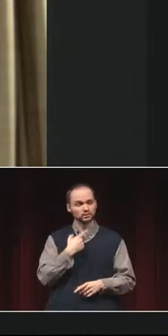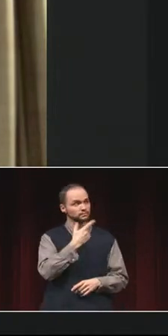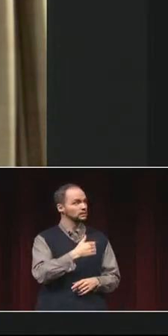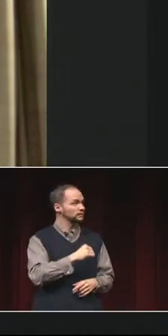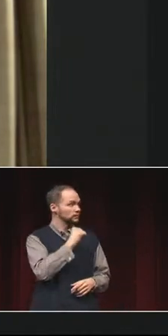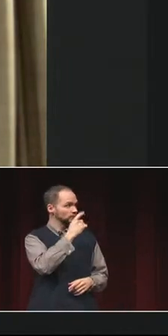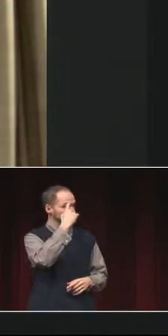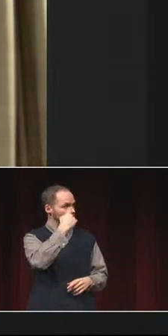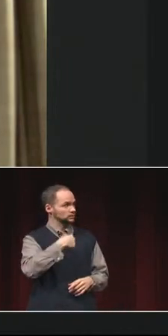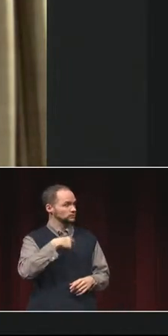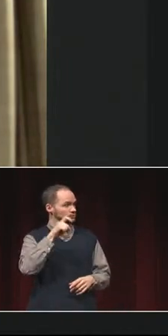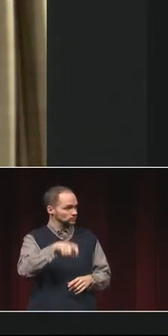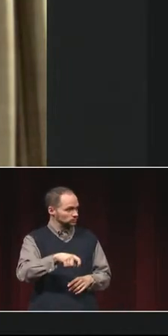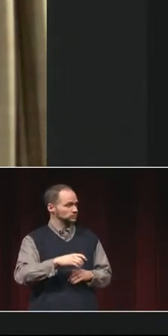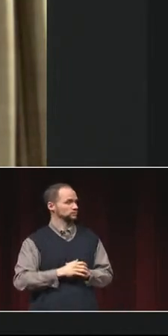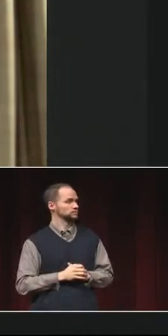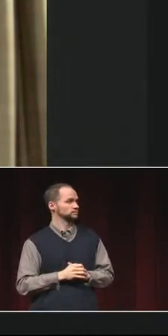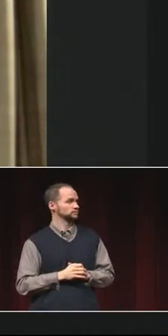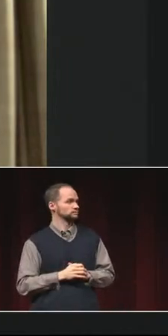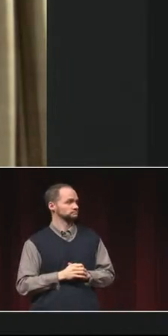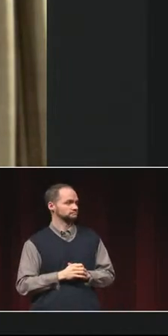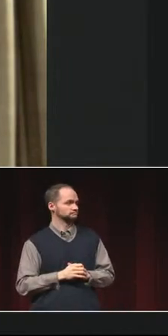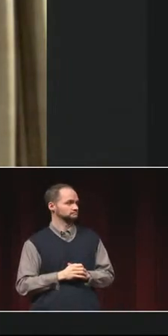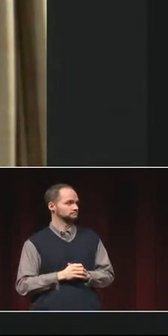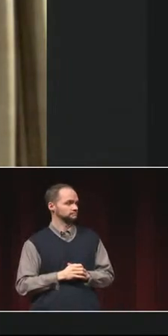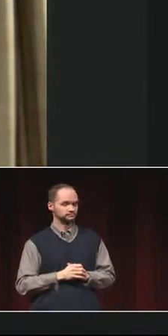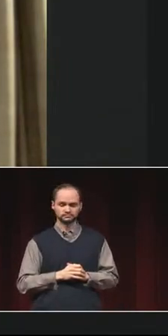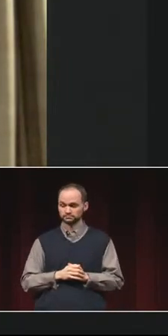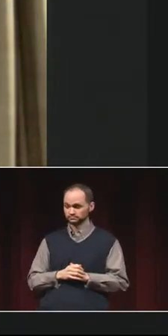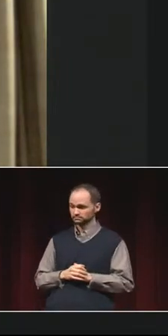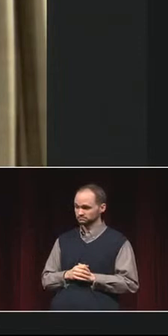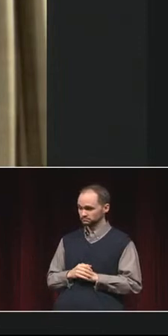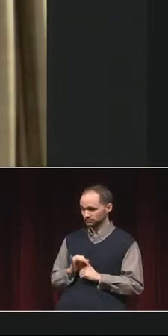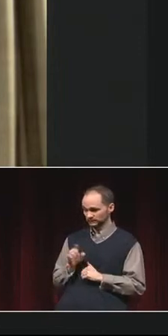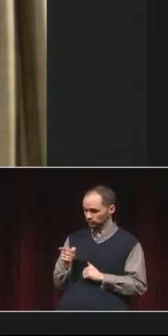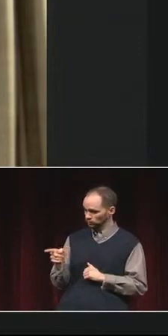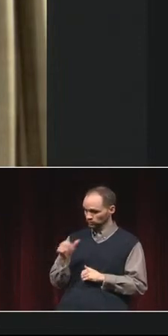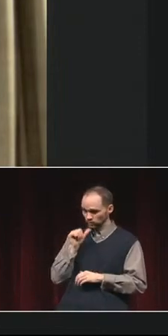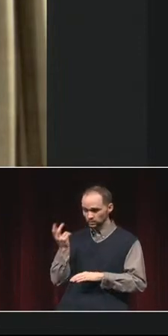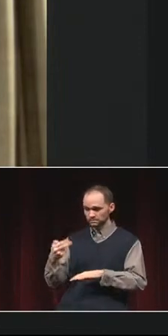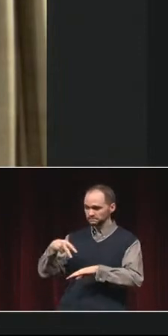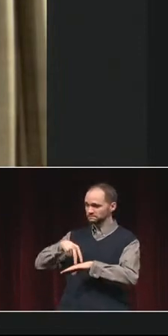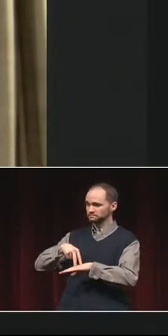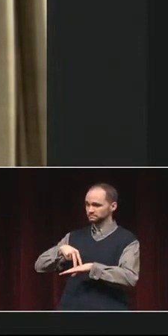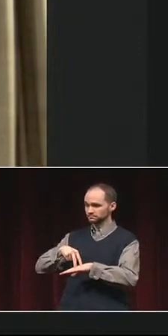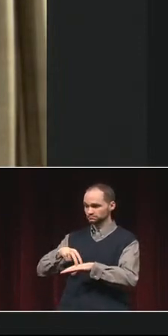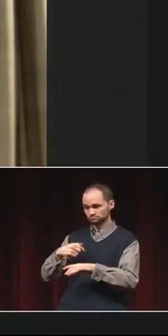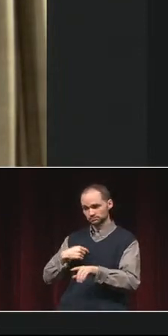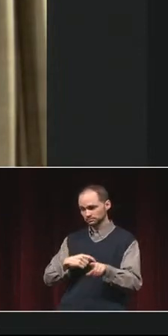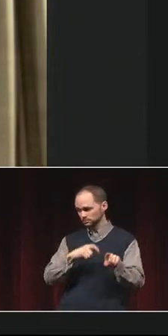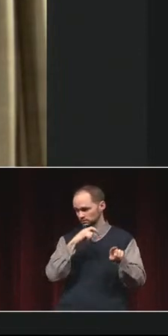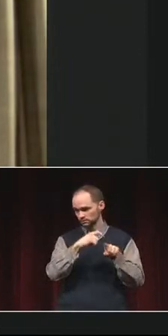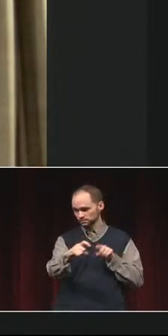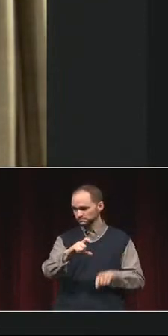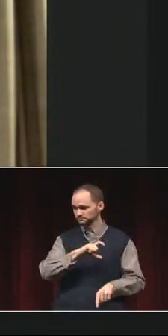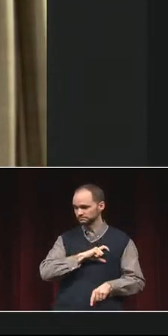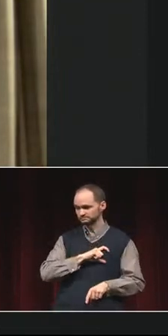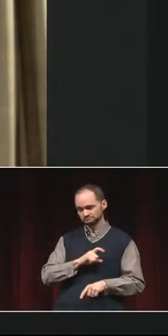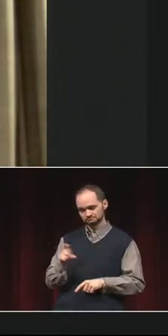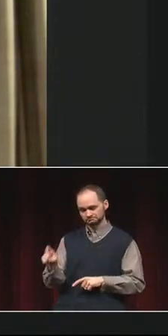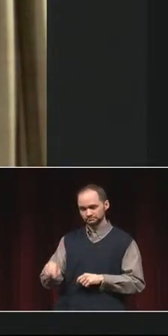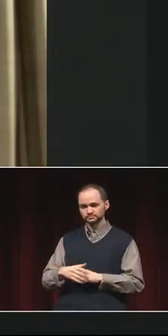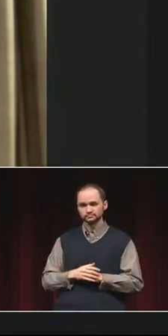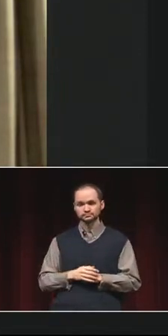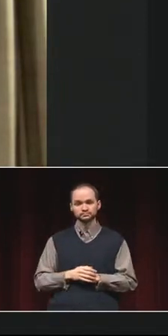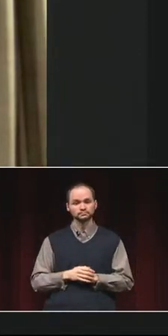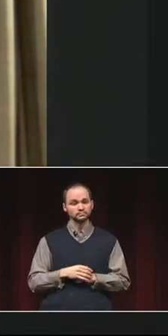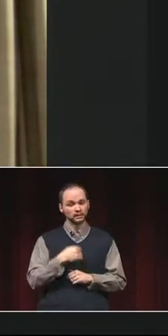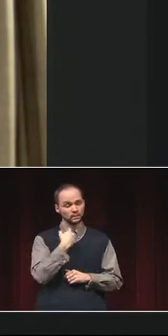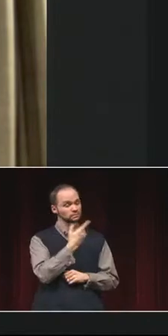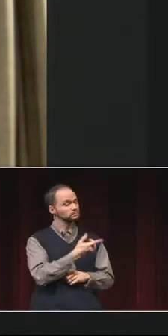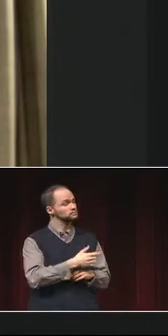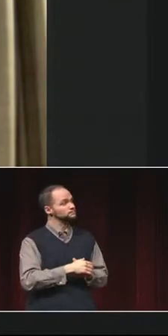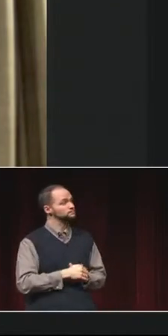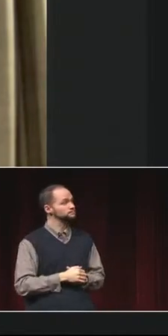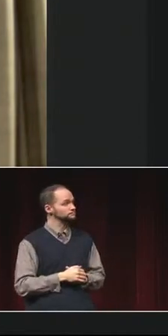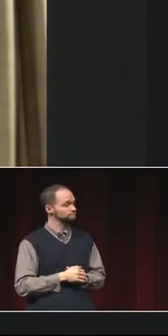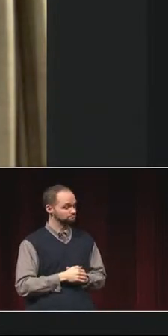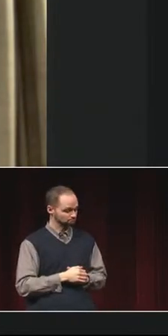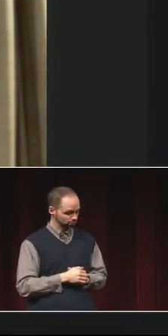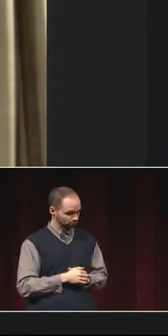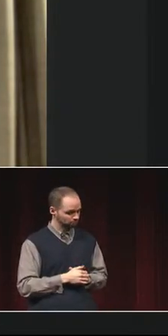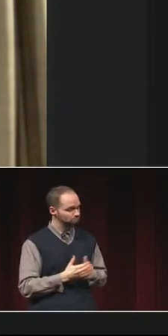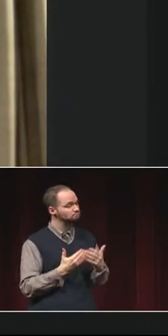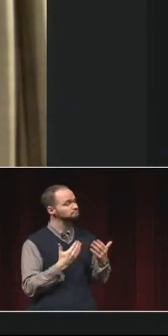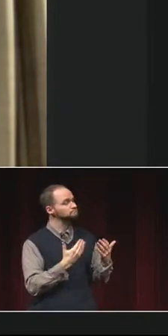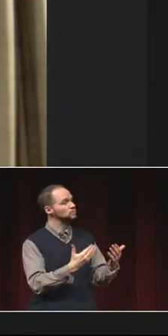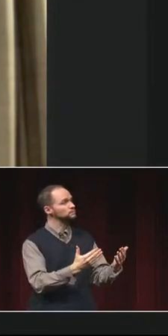up. Blake said if you don't stand up, I'm going to have to call the police. I said you may do that.